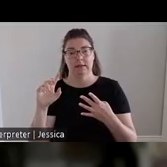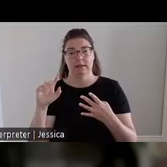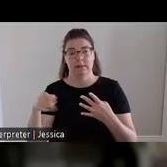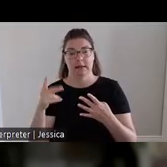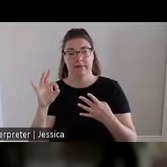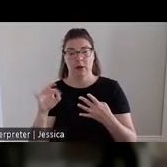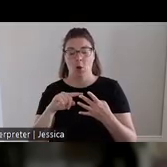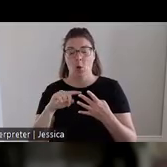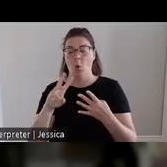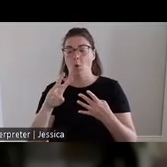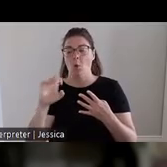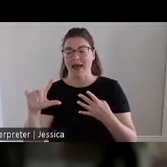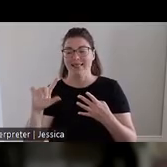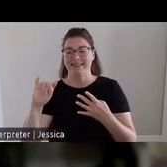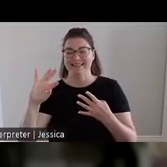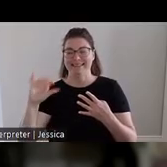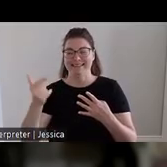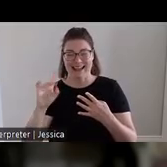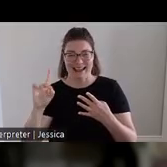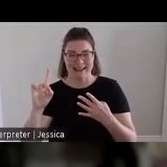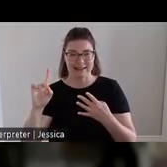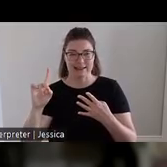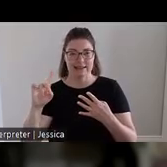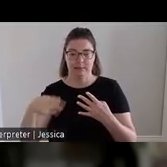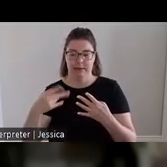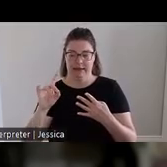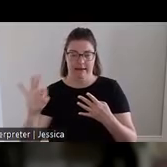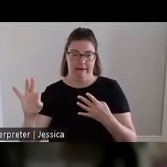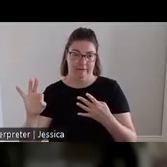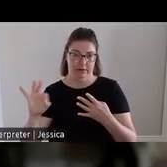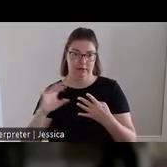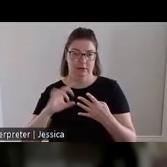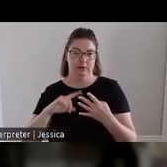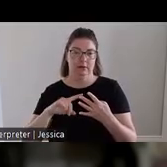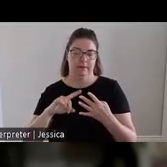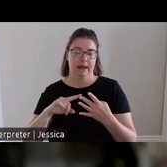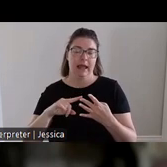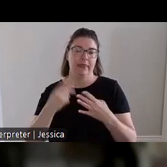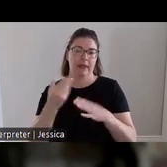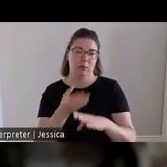and the PDF community is active in working on improving their accessibility metadata as well.